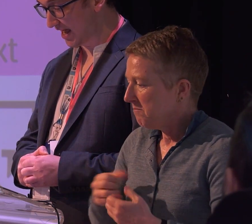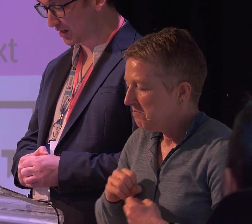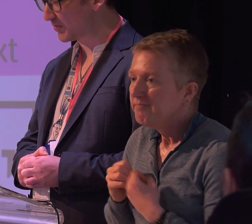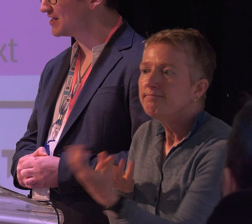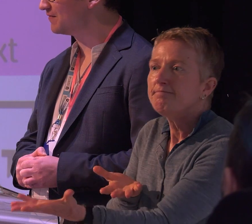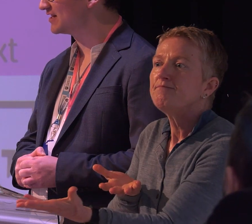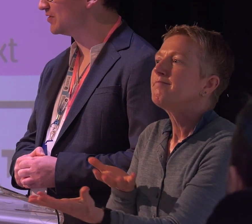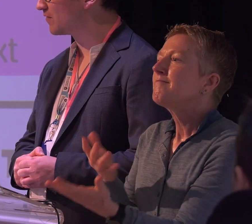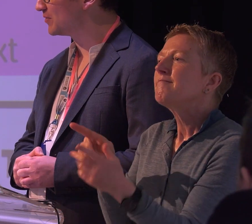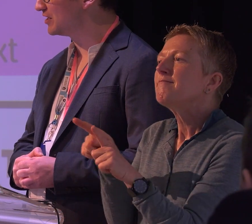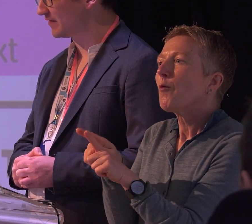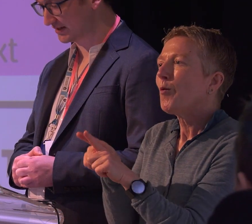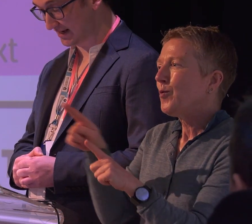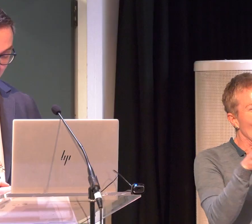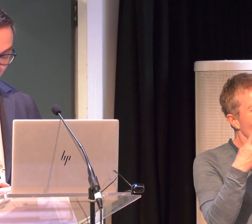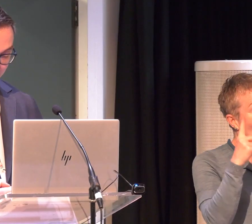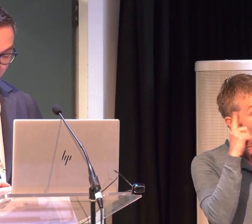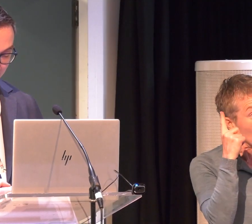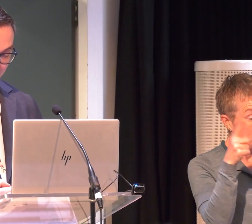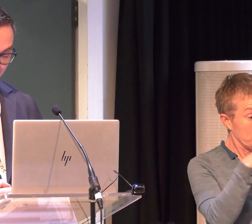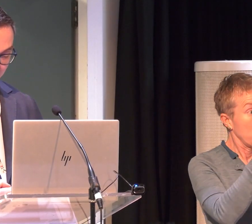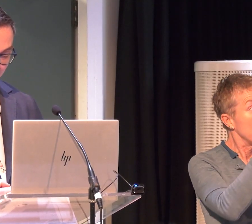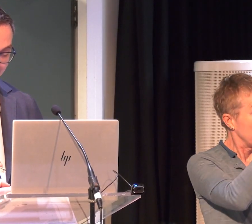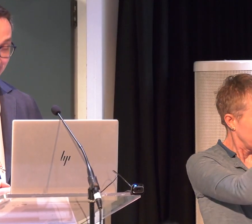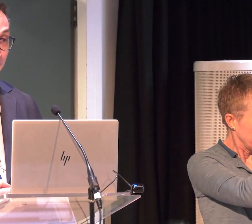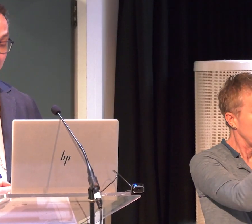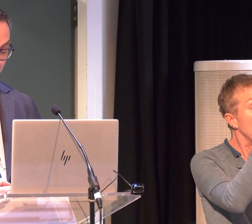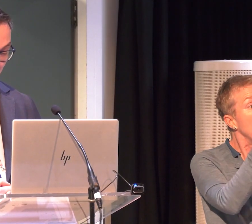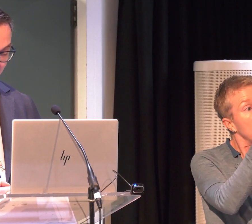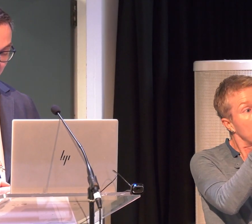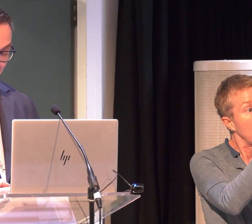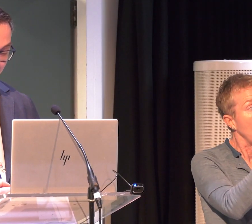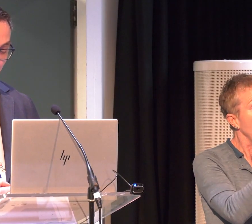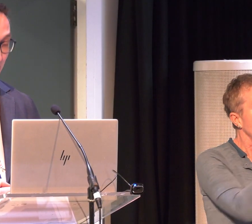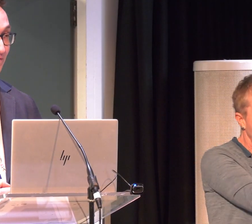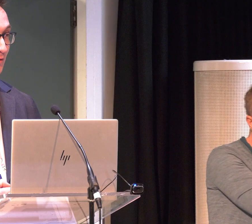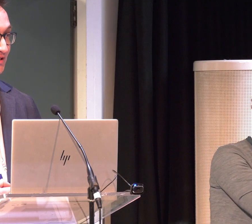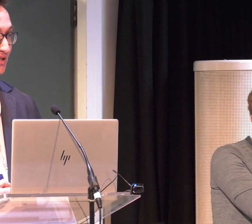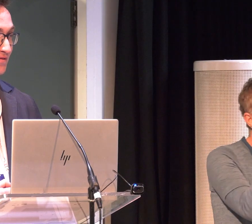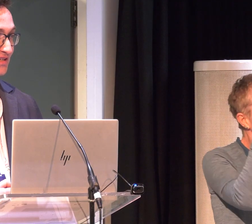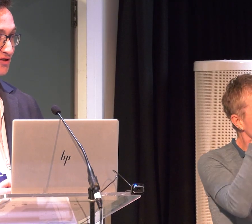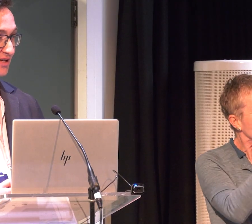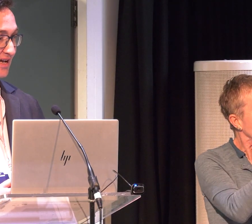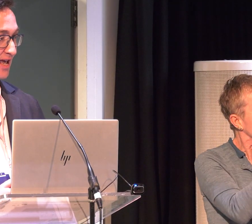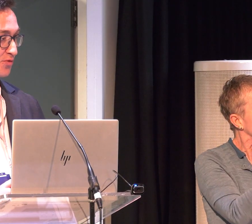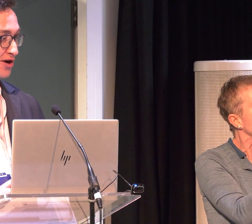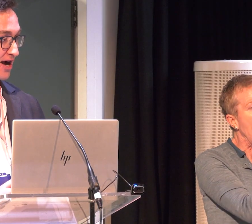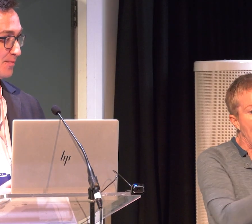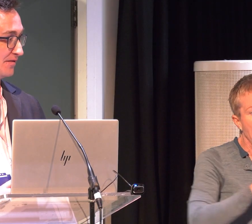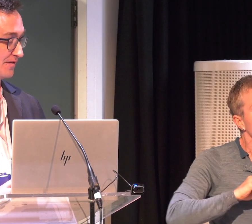and the combined investment from the University and Arts Council England has enabled us to extend the scope and influence of the SENsory Atelier programme